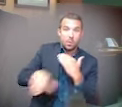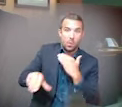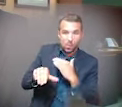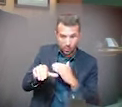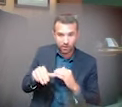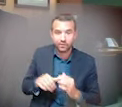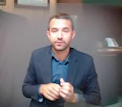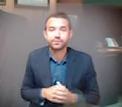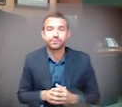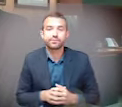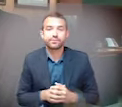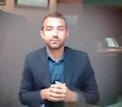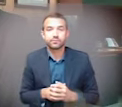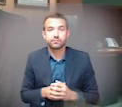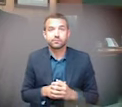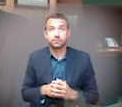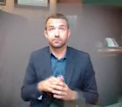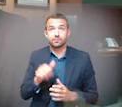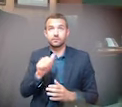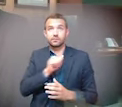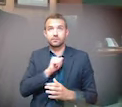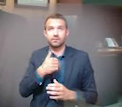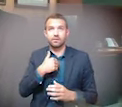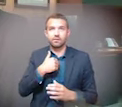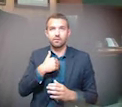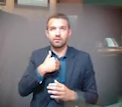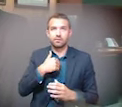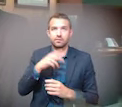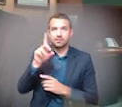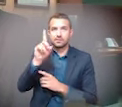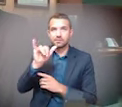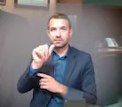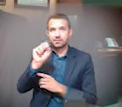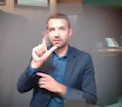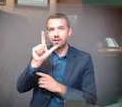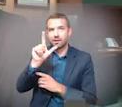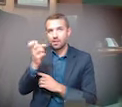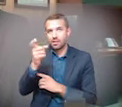And I'm a person with a dyslexia, learning and attention issues.